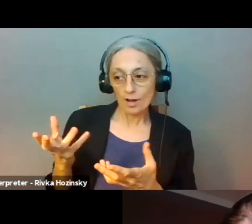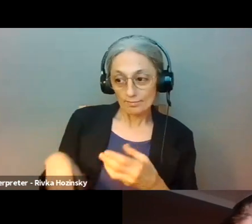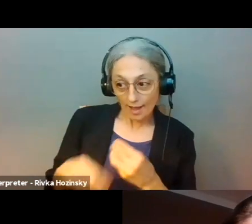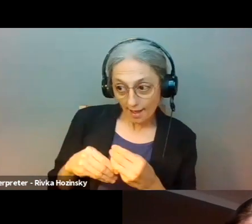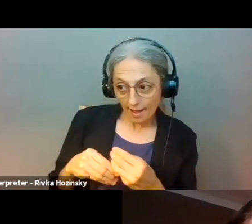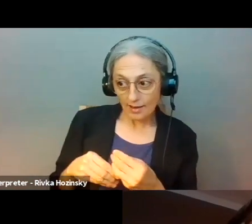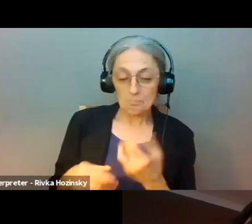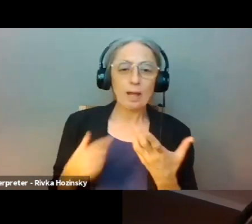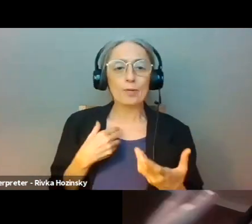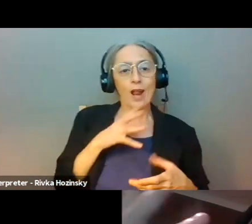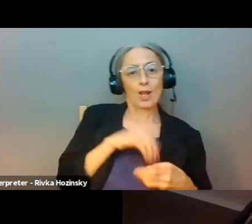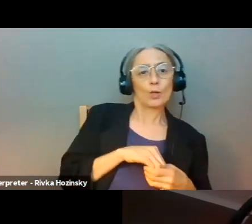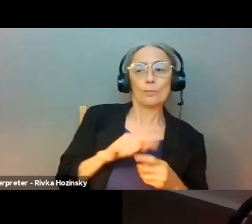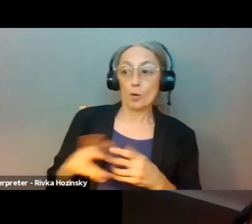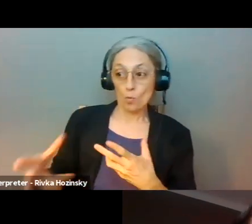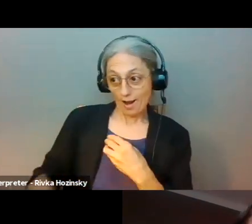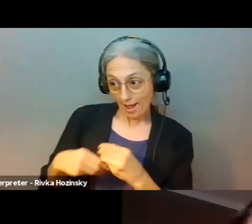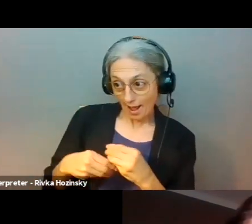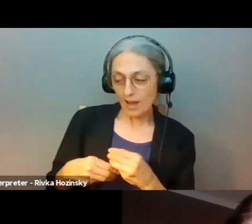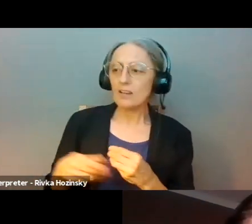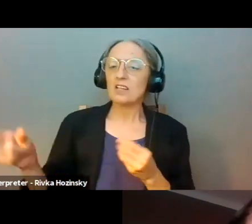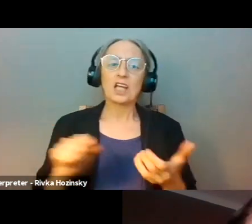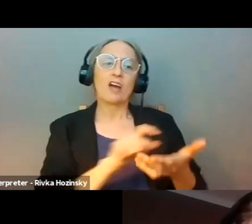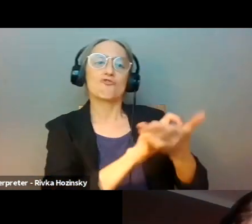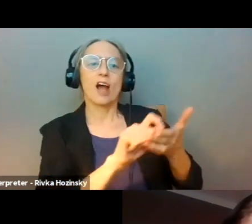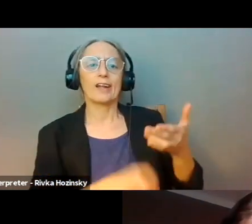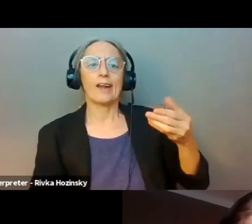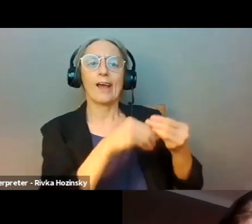So really- and then with that, having someone who's kind of monitoring